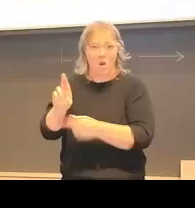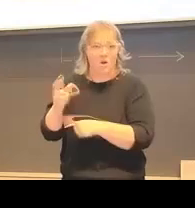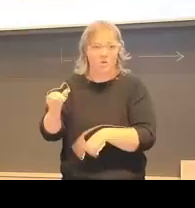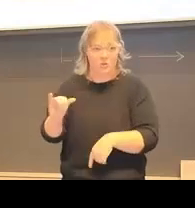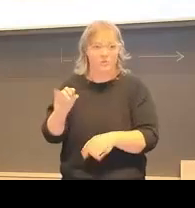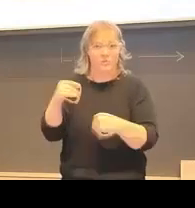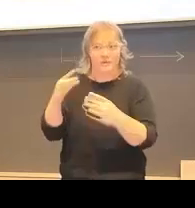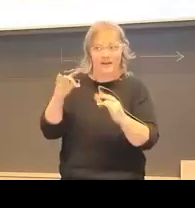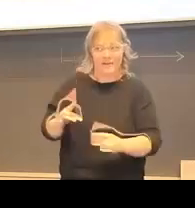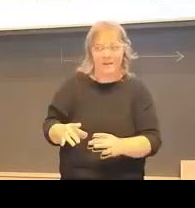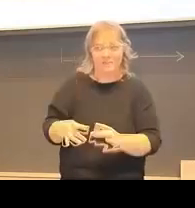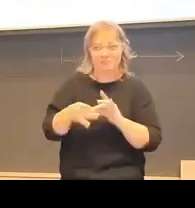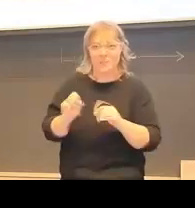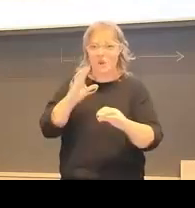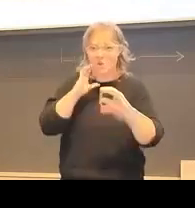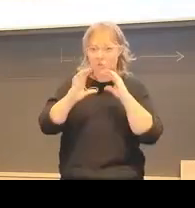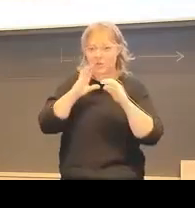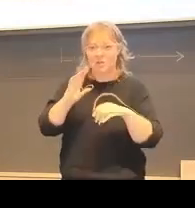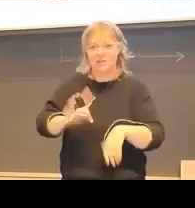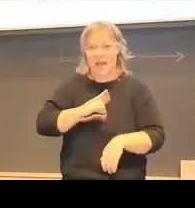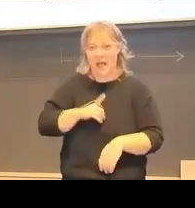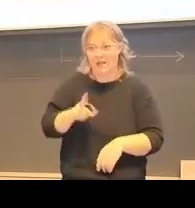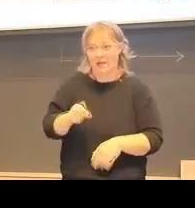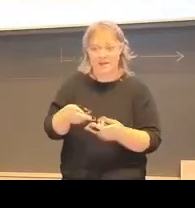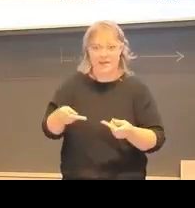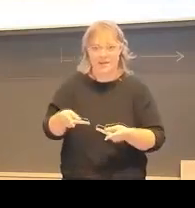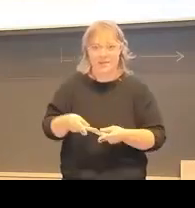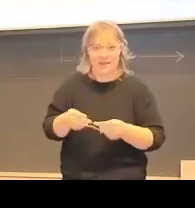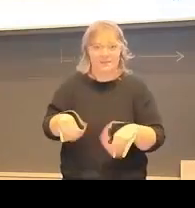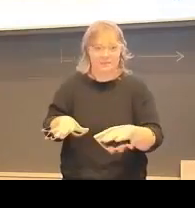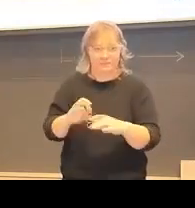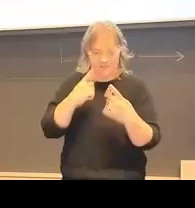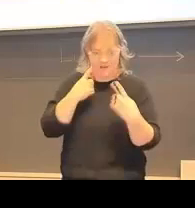feedback regarding their communication Styles in that space are they effectively conveying what